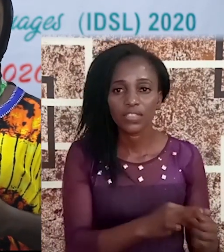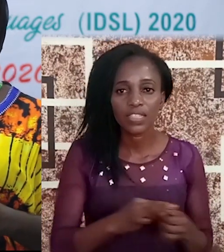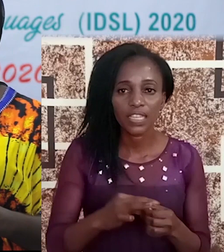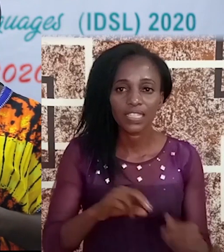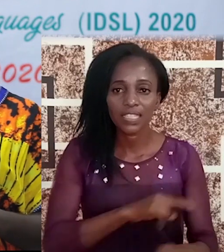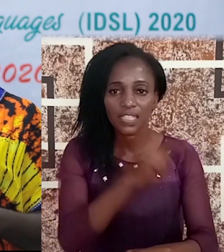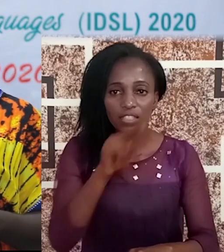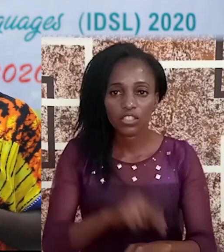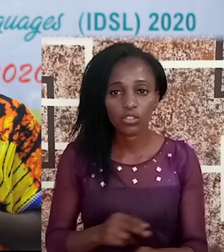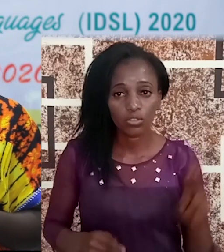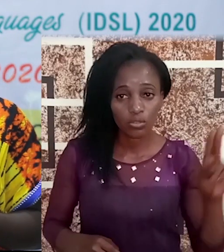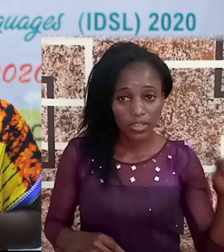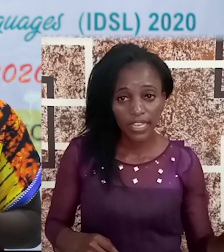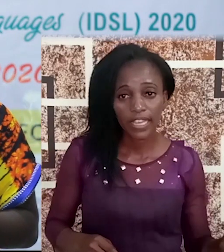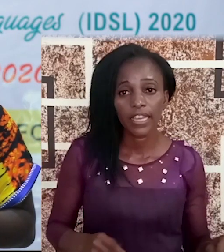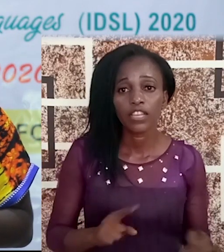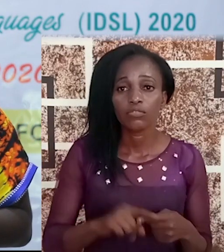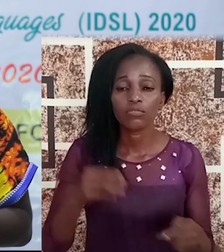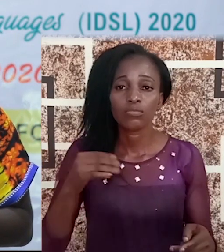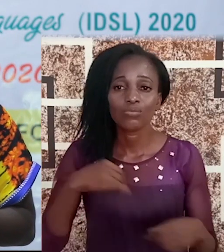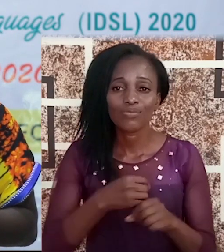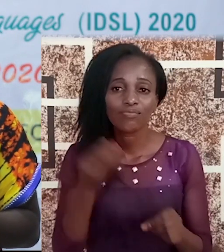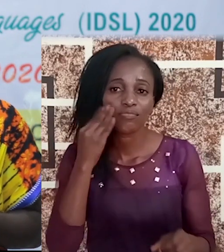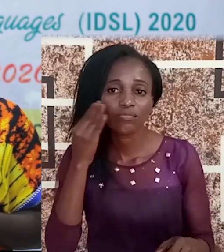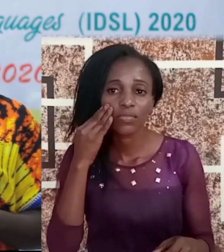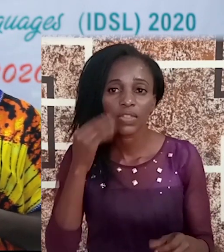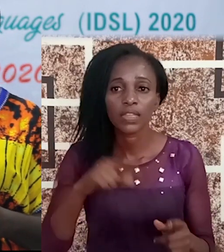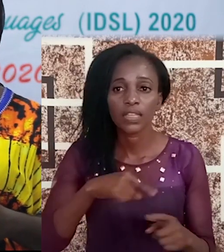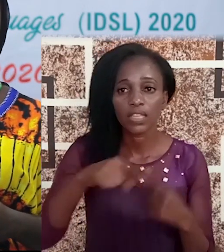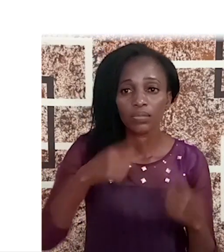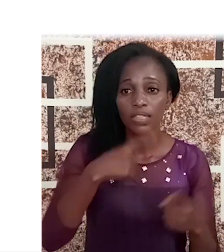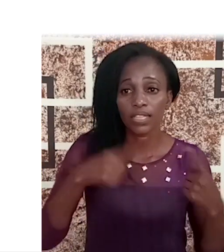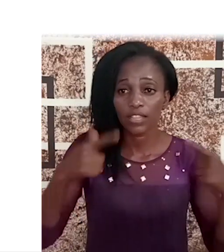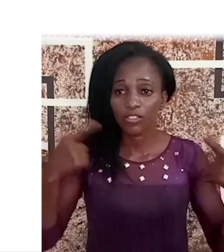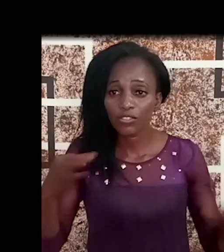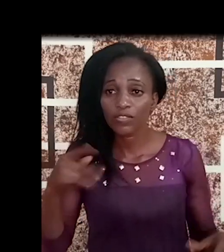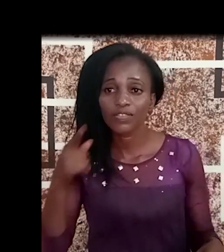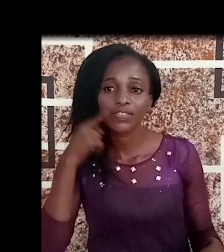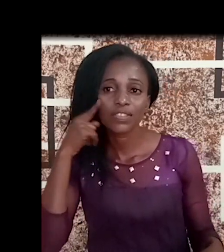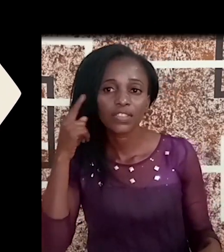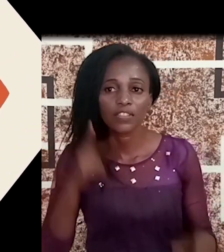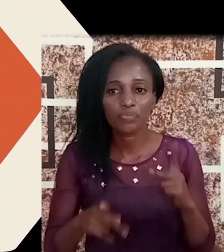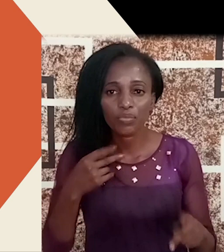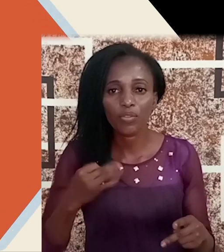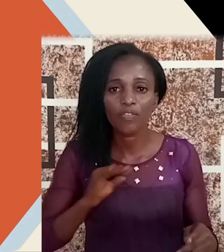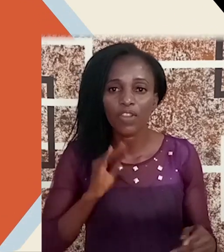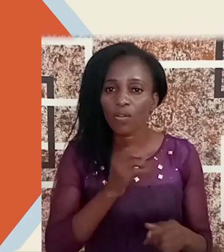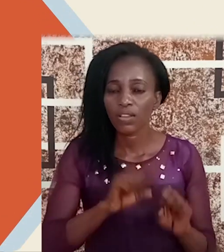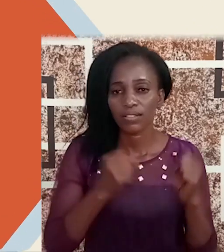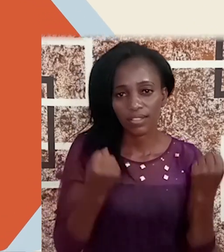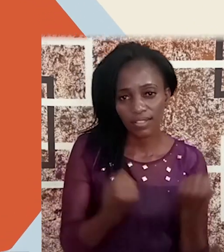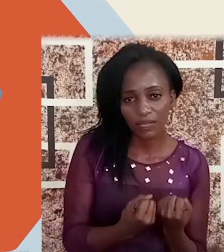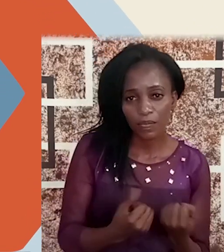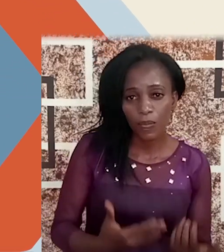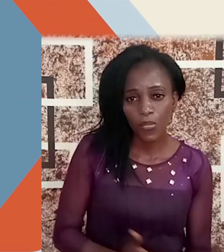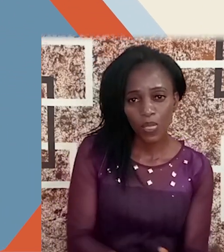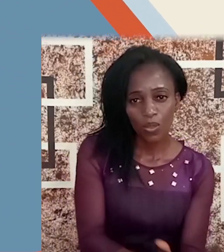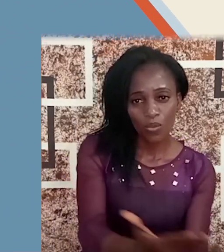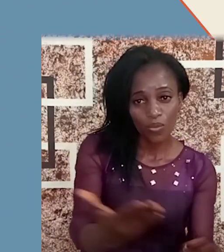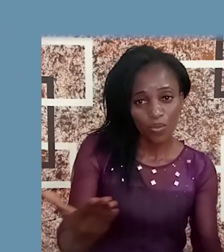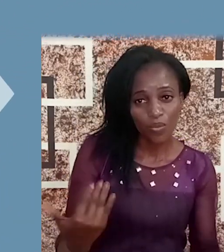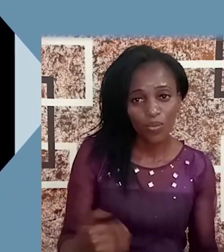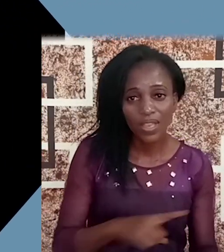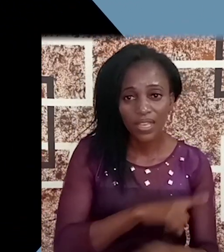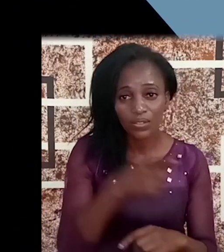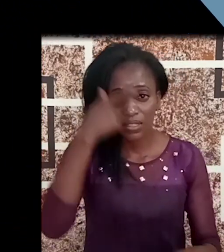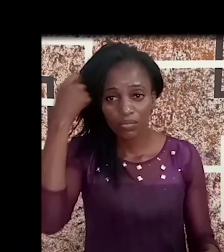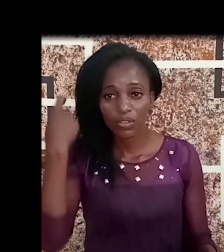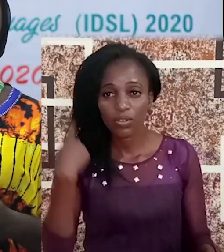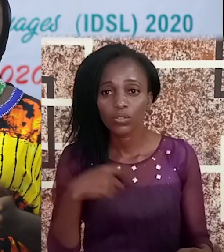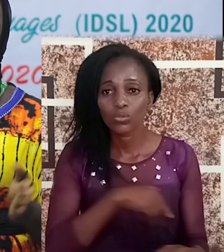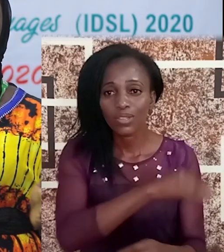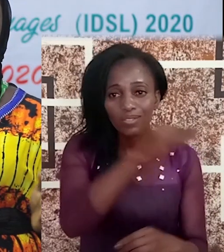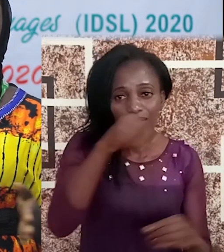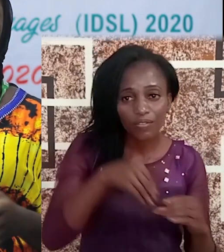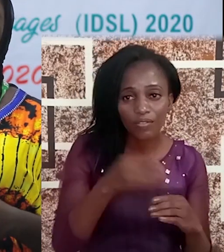the Deaf and the United Nations to raise awareness about sign languages of the Deaf people of our societies.